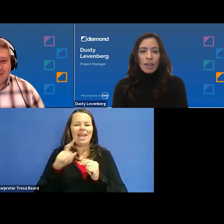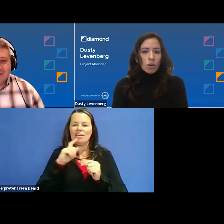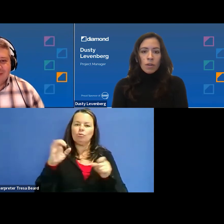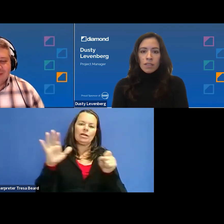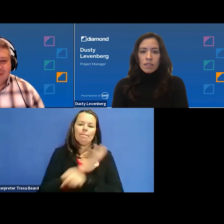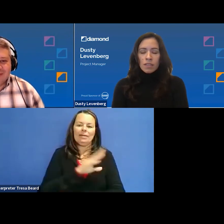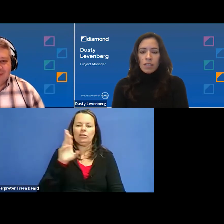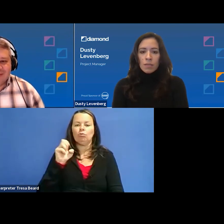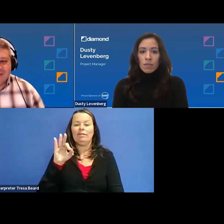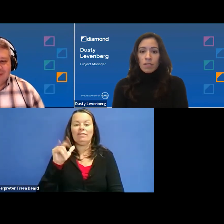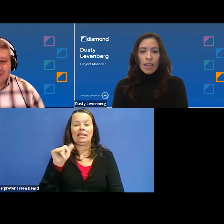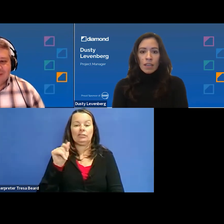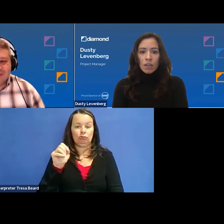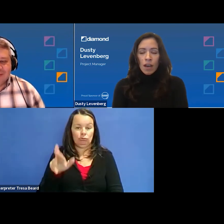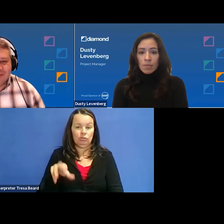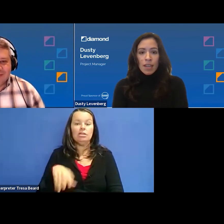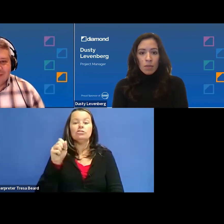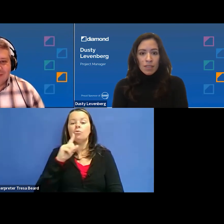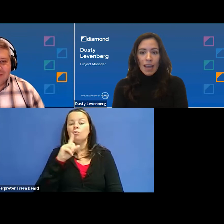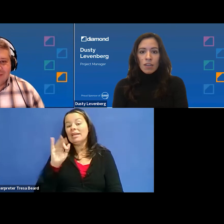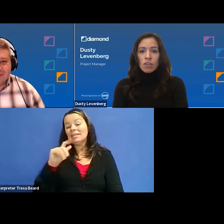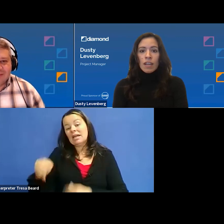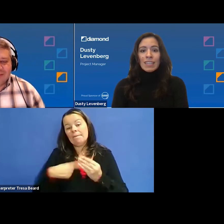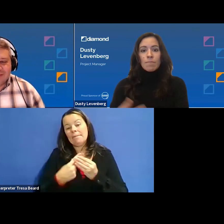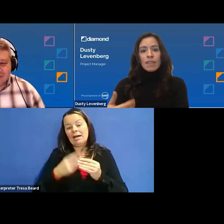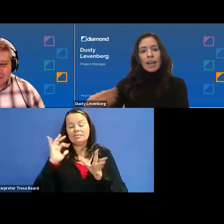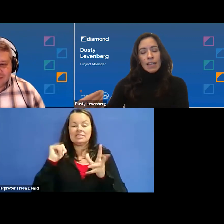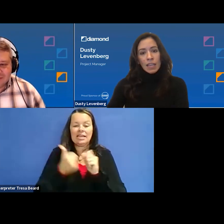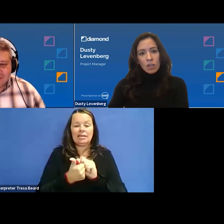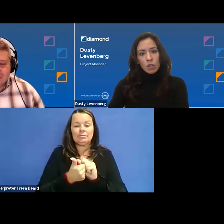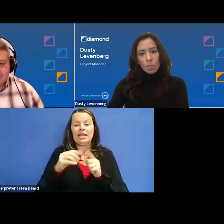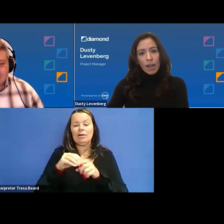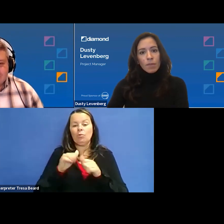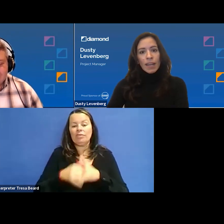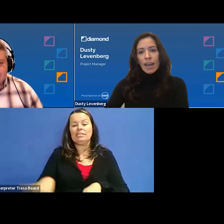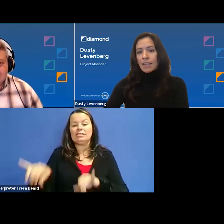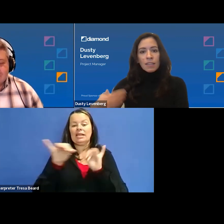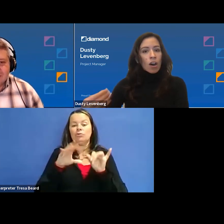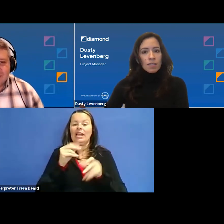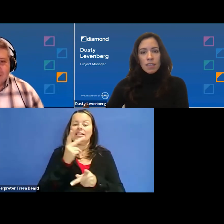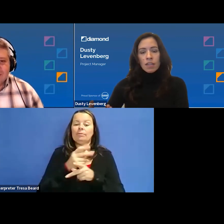As always, it's about staying up to date with the standard, keeping that in your pipeline as a constant.